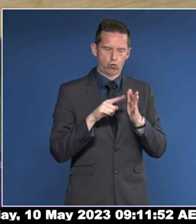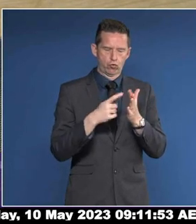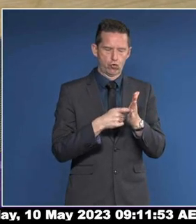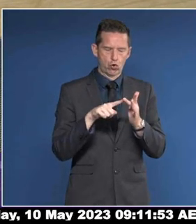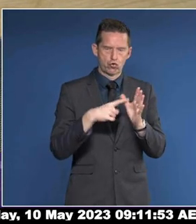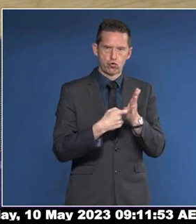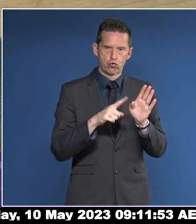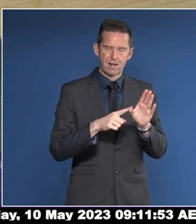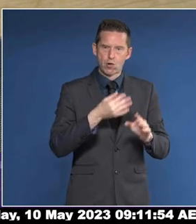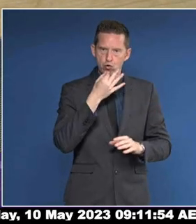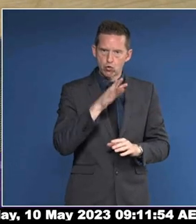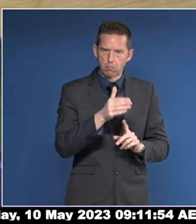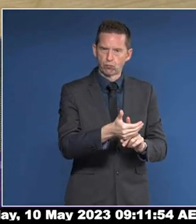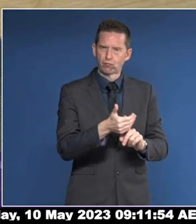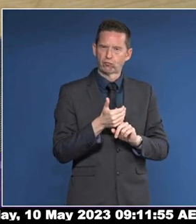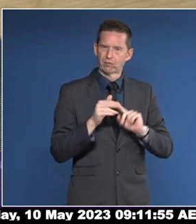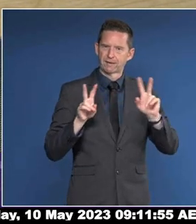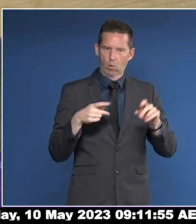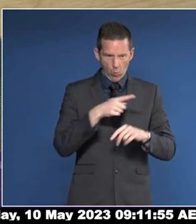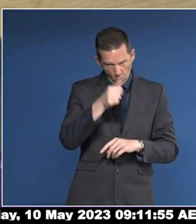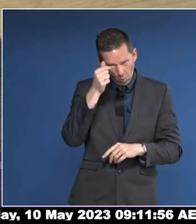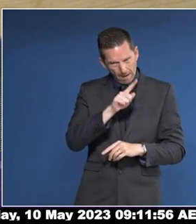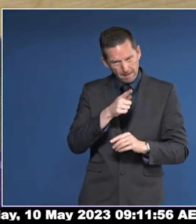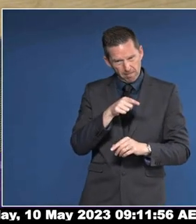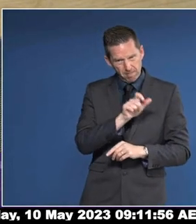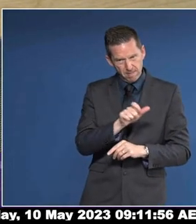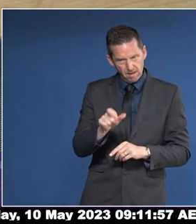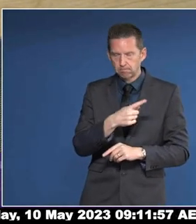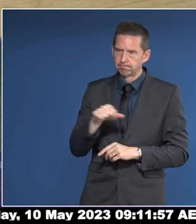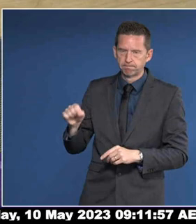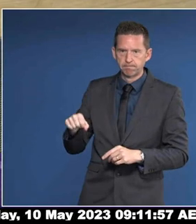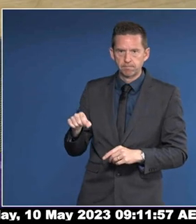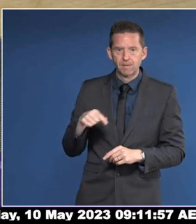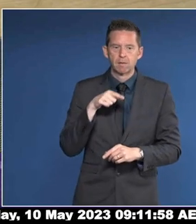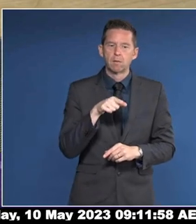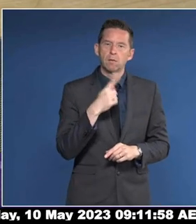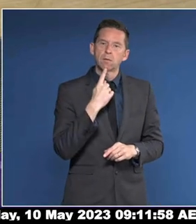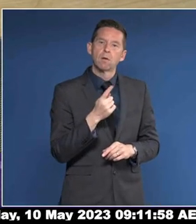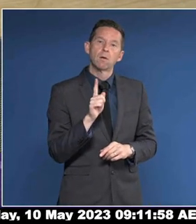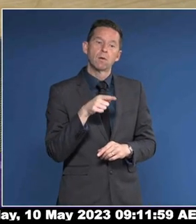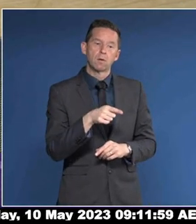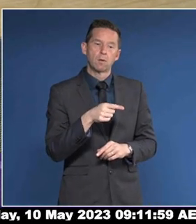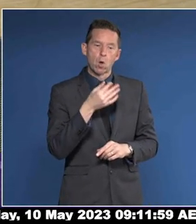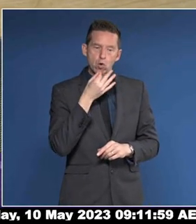And that the orientation of child protection systems towards tertiary responses